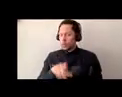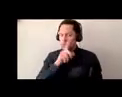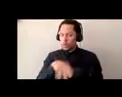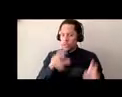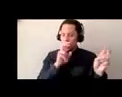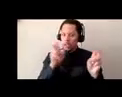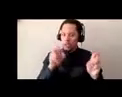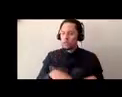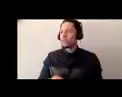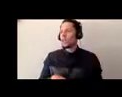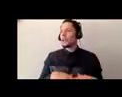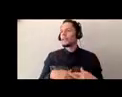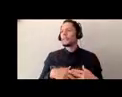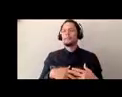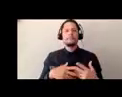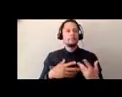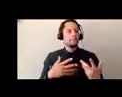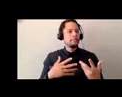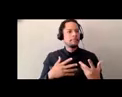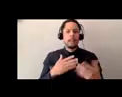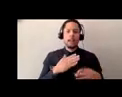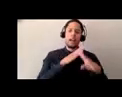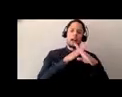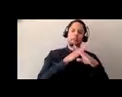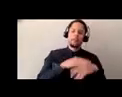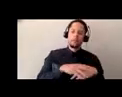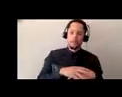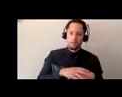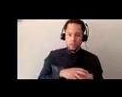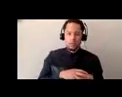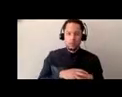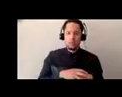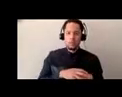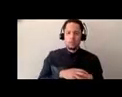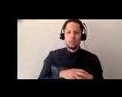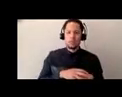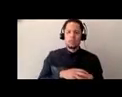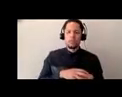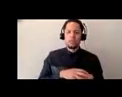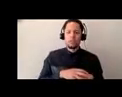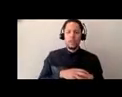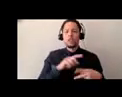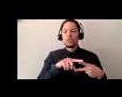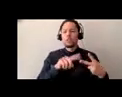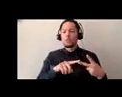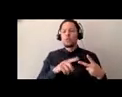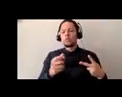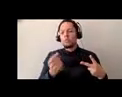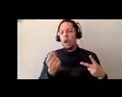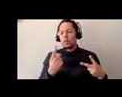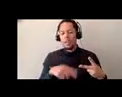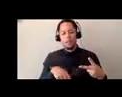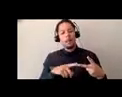But they're kind of ever present issues that we need to work around creatively as someone,